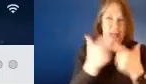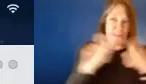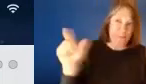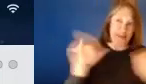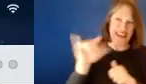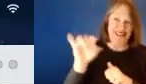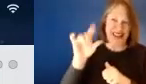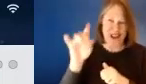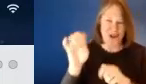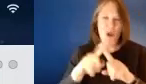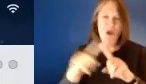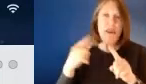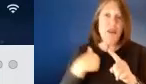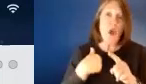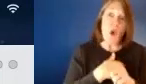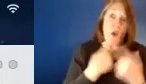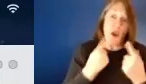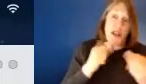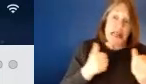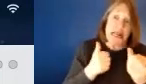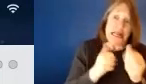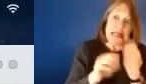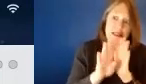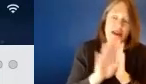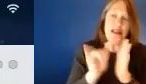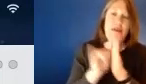time for 07:22:49 us to develop that function, so right